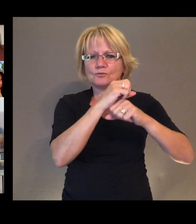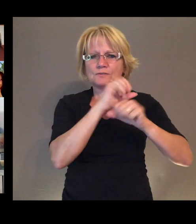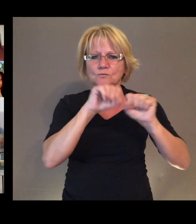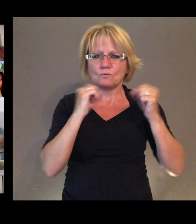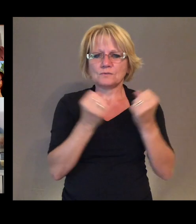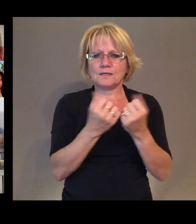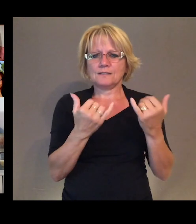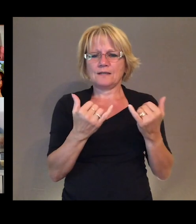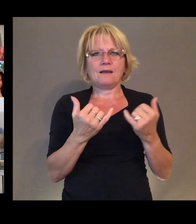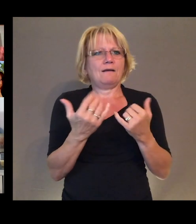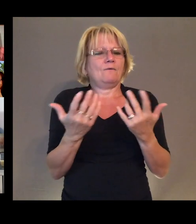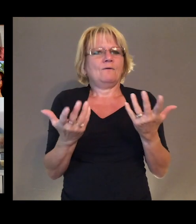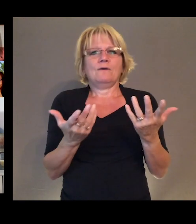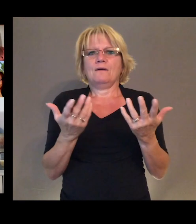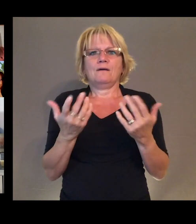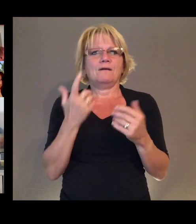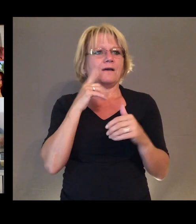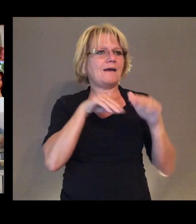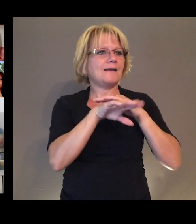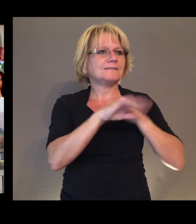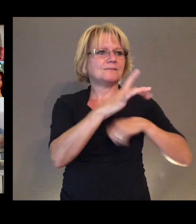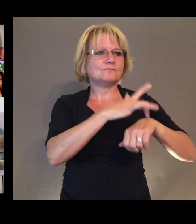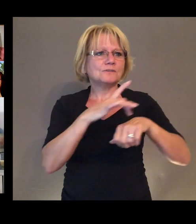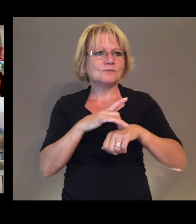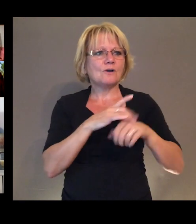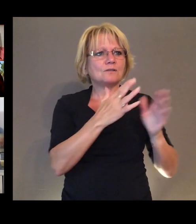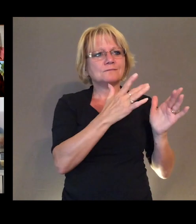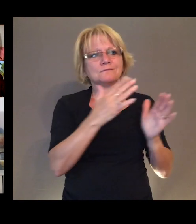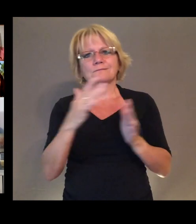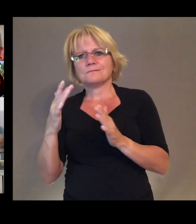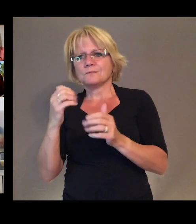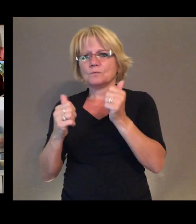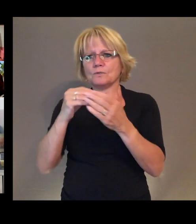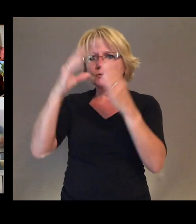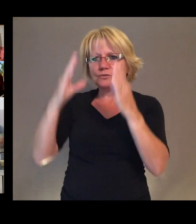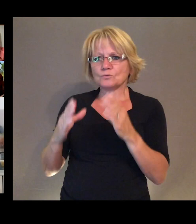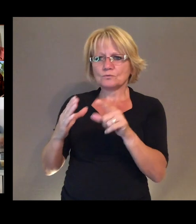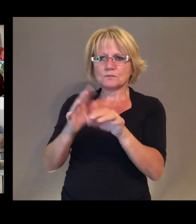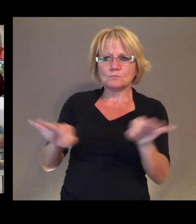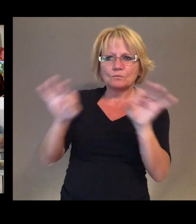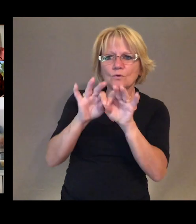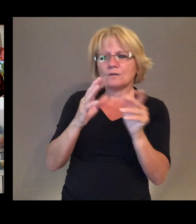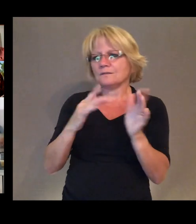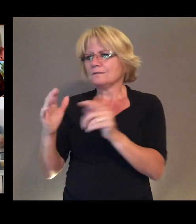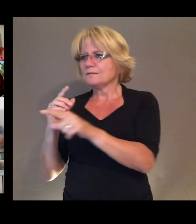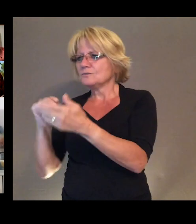from, you know, access to resources, to, you know, which students are seen as important and which students aren't and whose knowledge counts